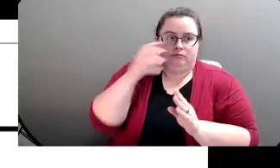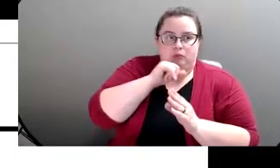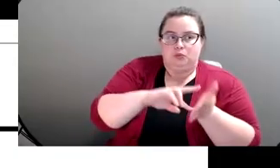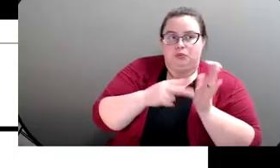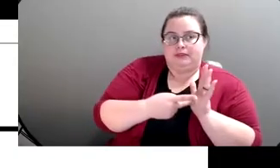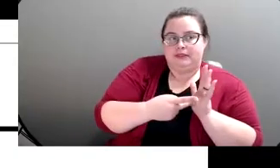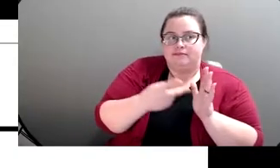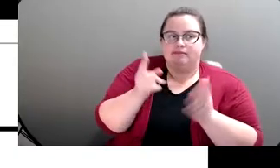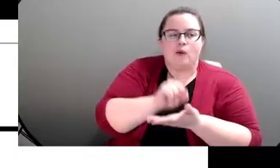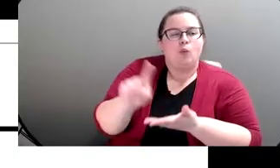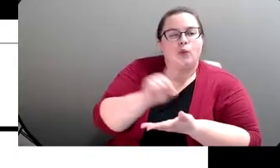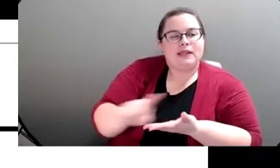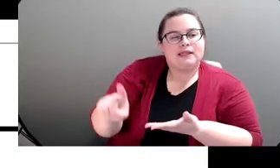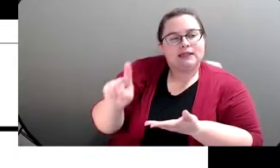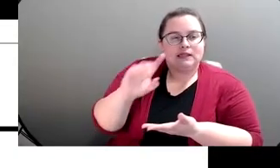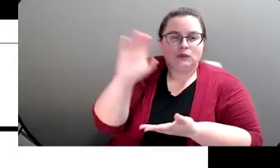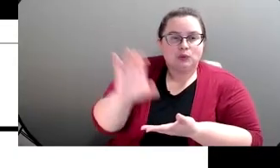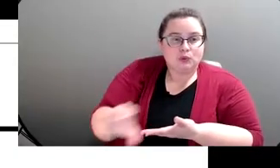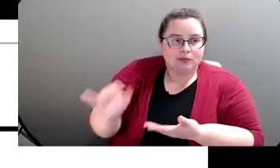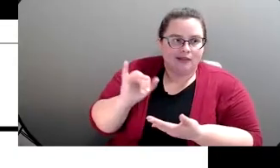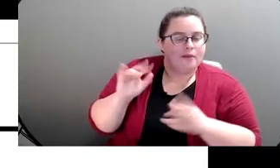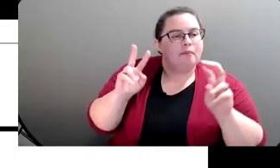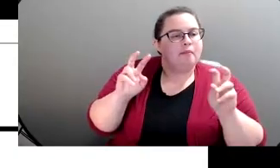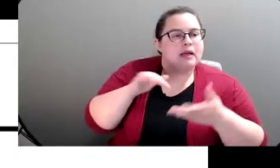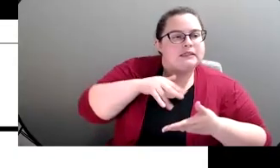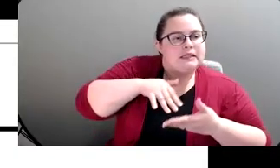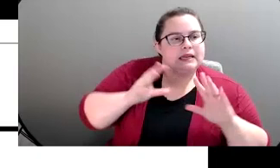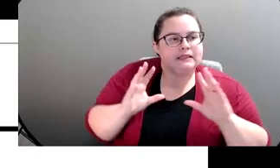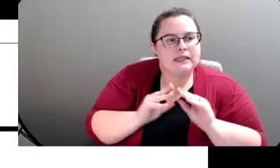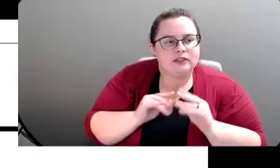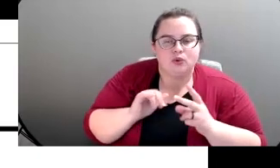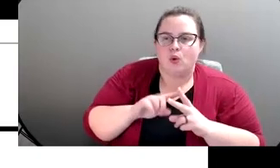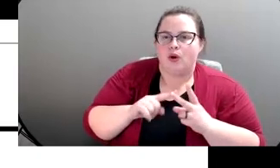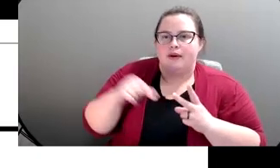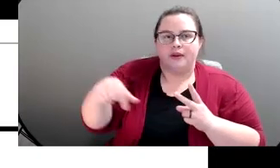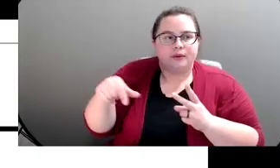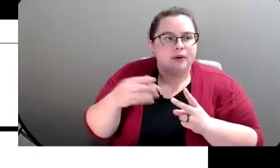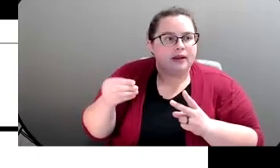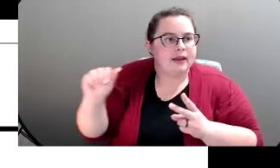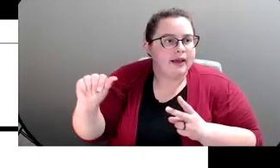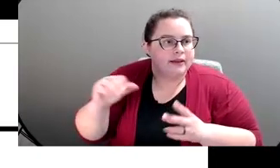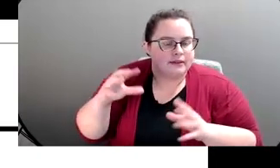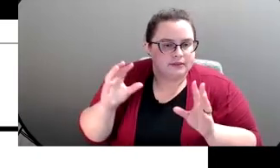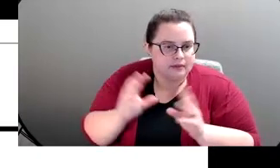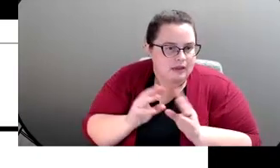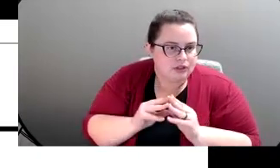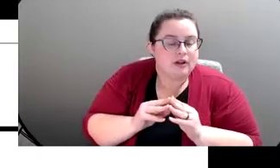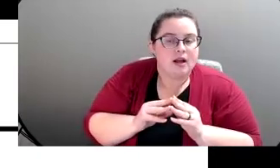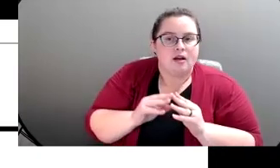a weekly Zoom session, maybe like a study session? Question and answer session. You know, could be kind of like a virtual office hour,